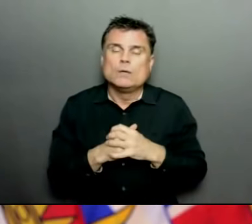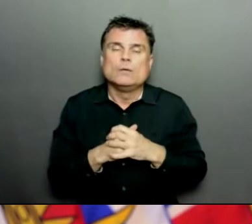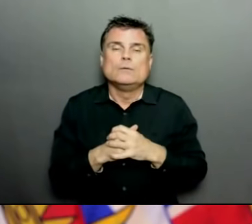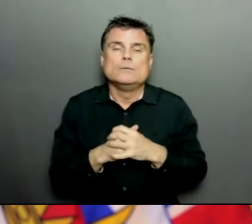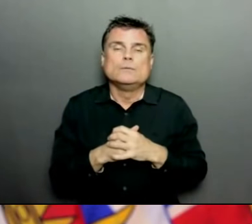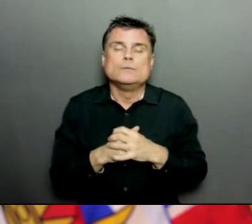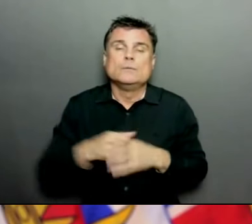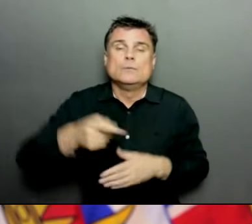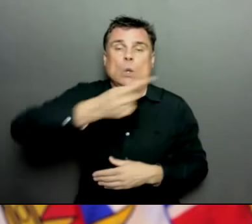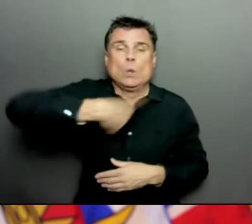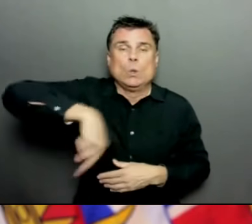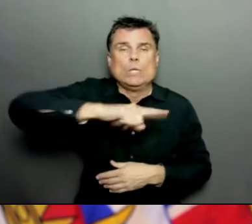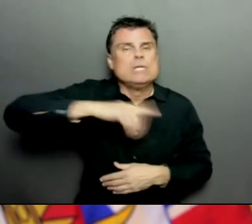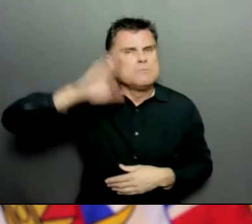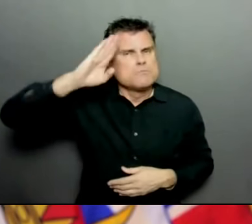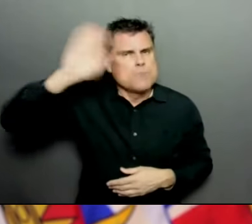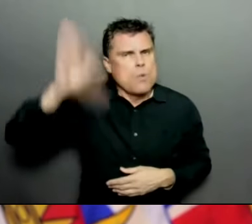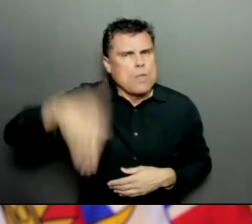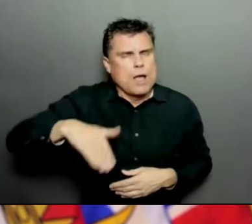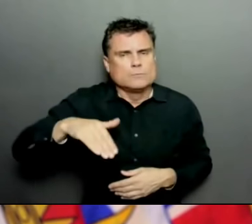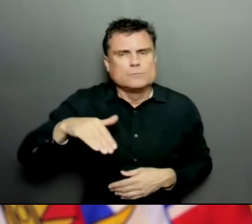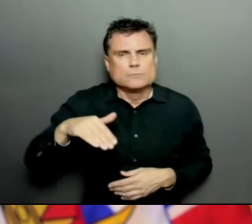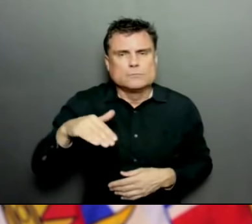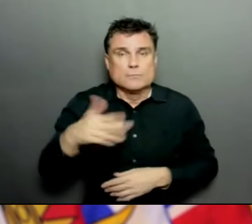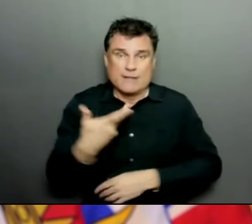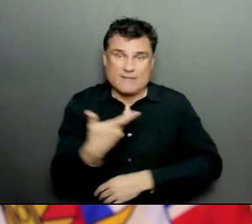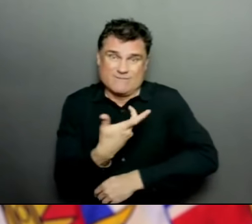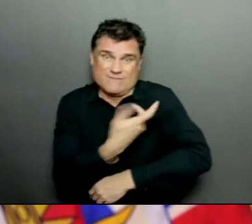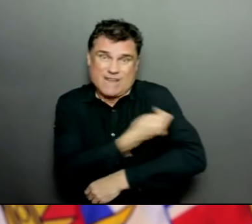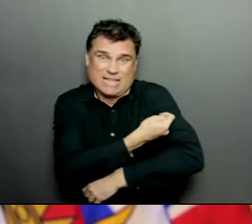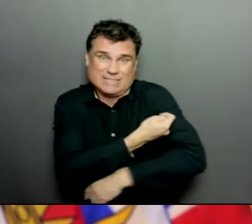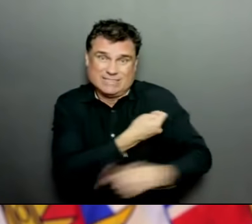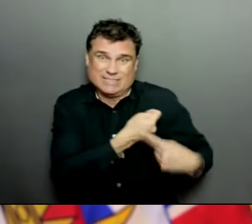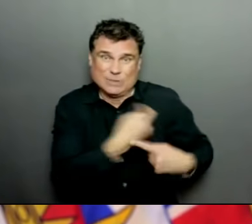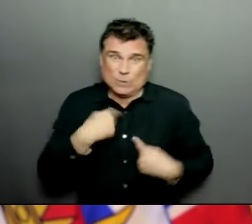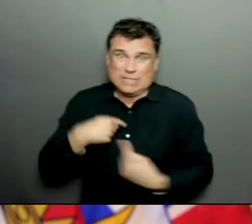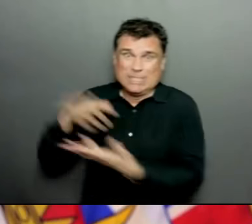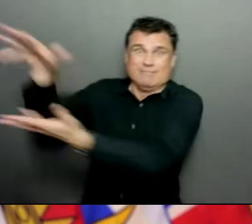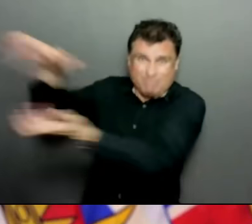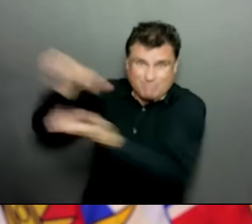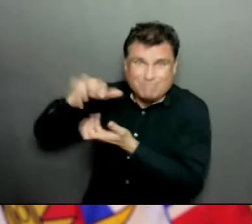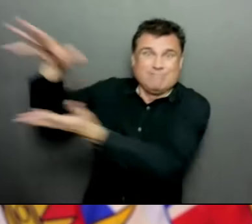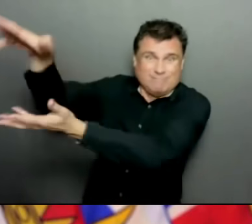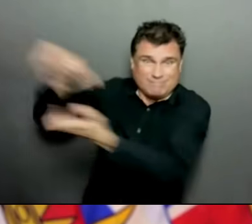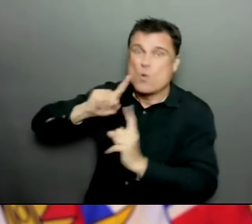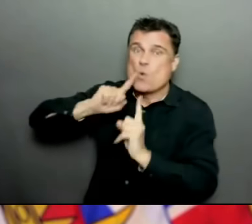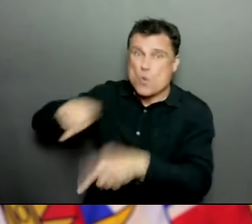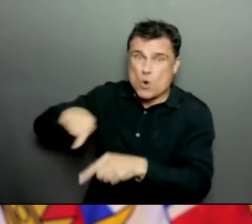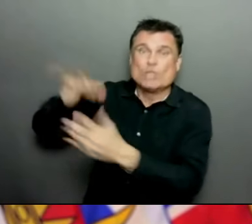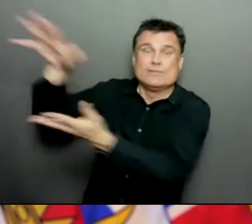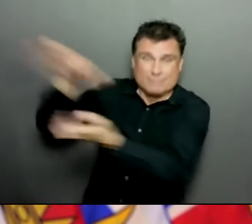away, it just makes me want to make sure we are protecting people as quickly as you possibly can because something that spreads